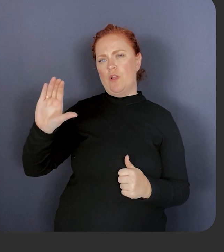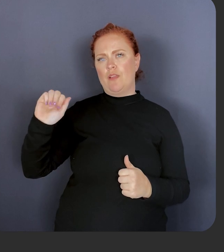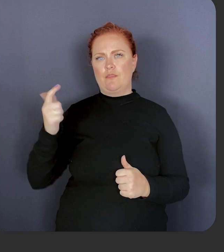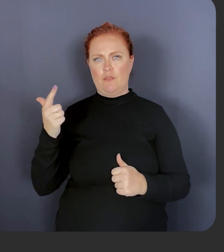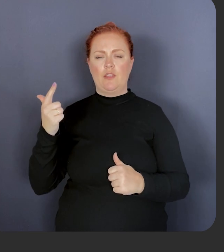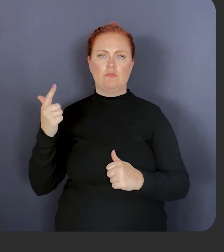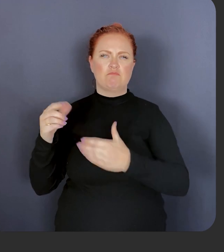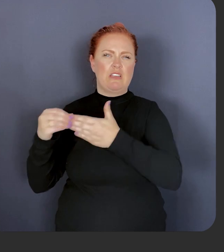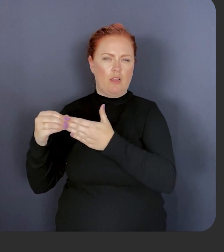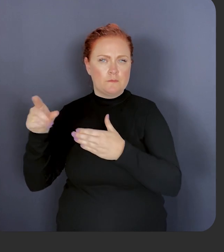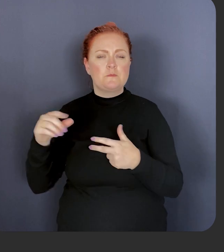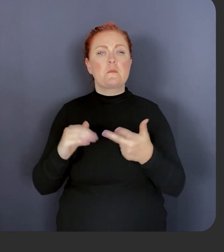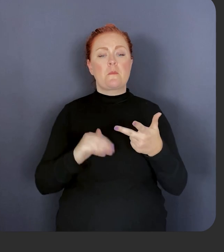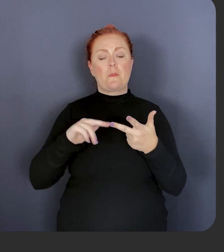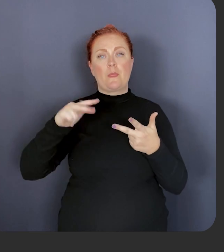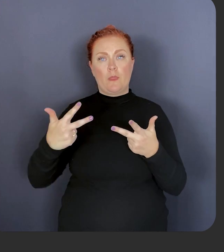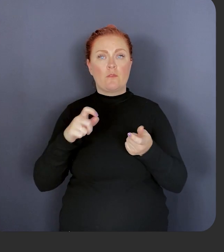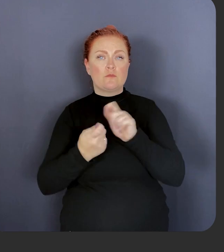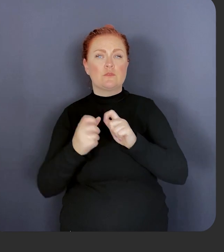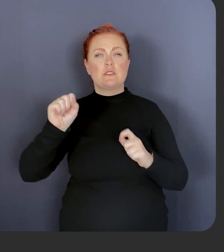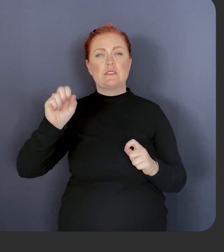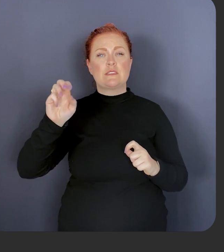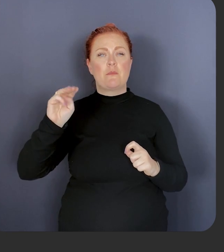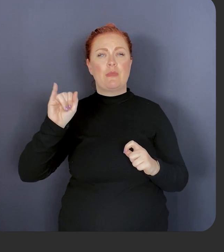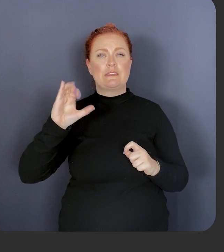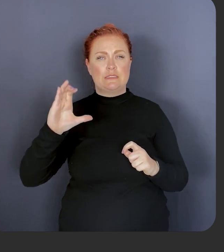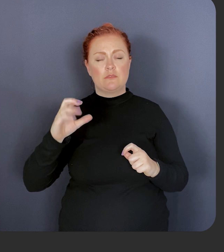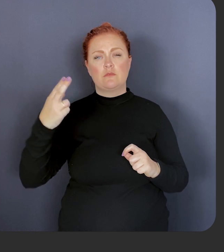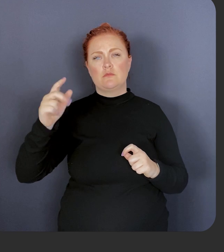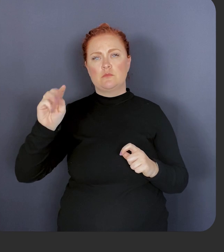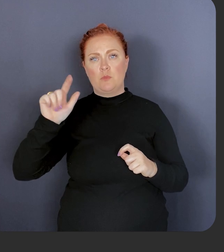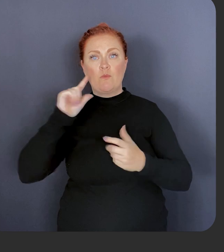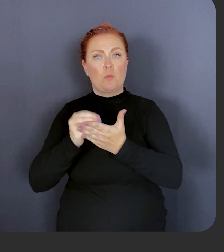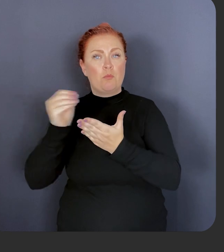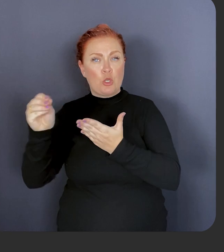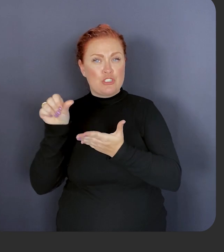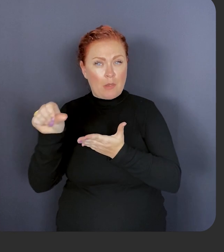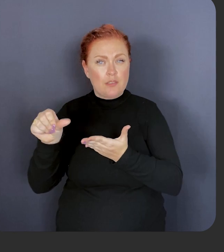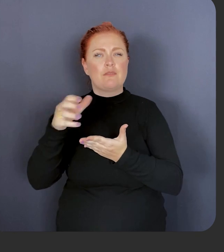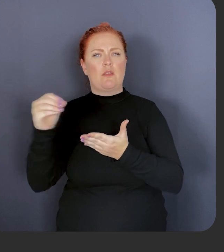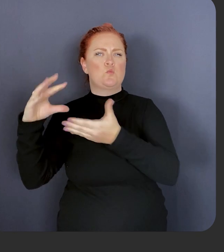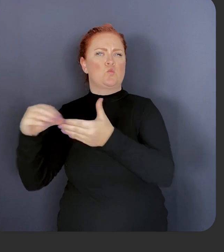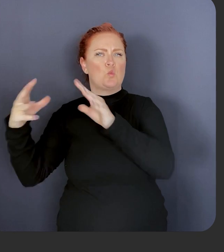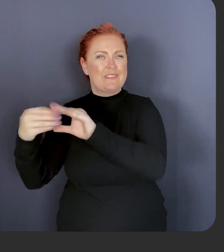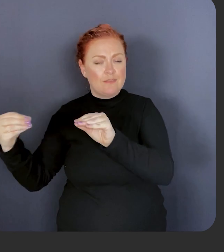In step three, we changed the semantic HTML of our Purchase button and Our Story to make sure that they're